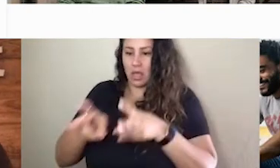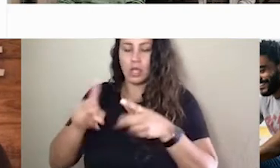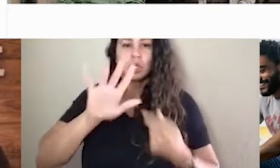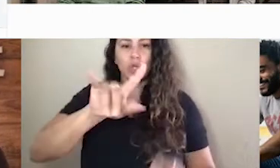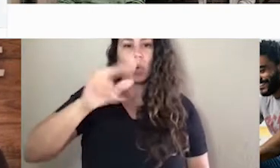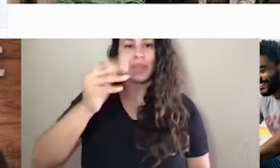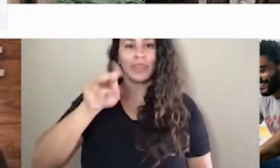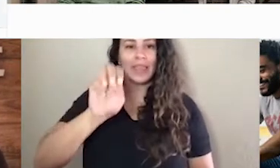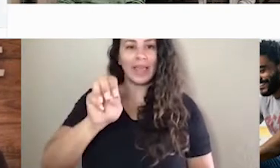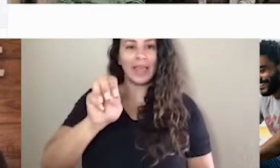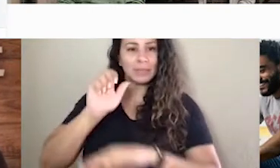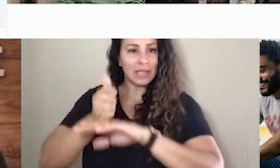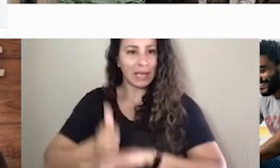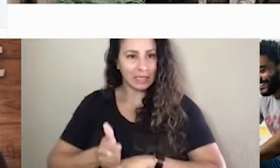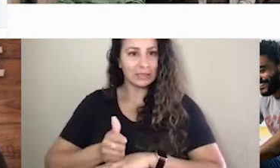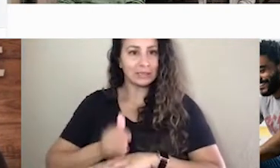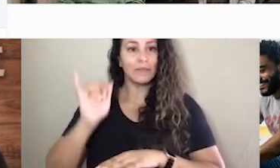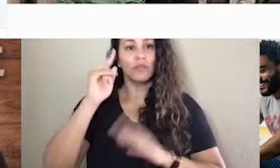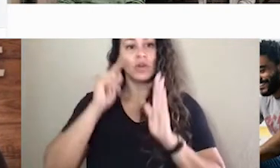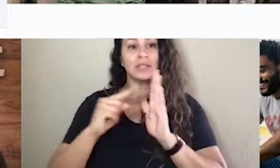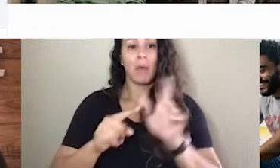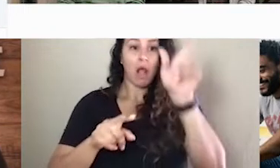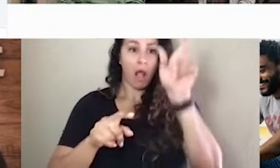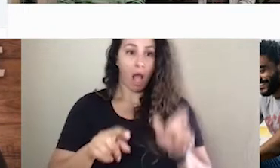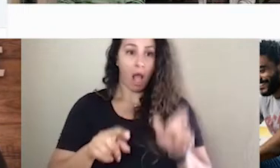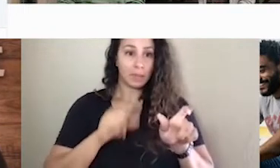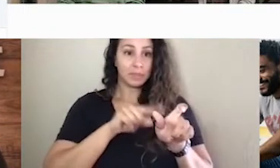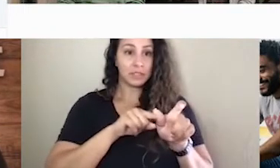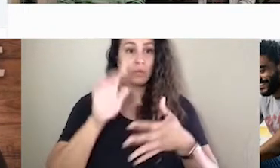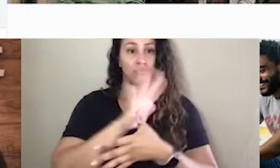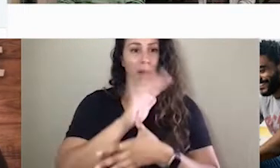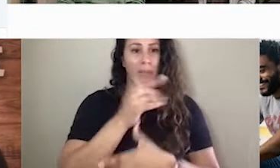AND THE PRIMARY HERE IS GREEN NOW.